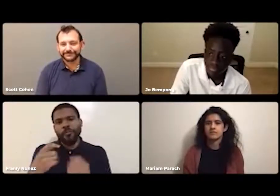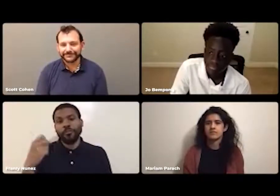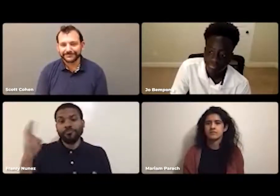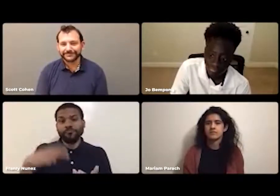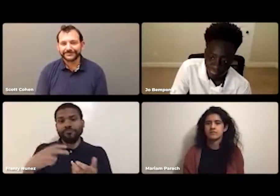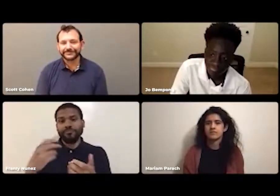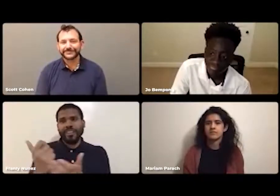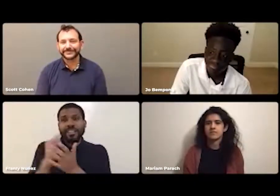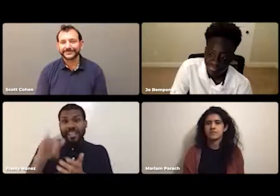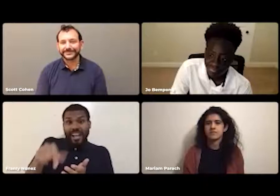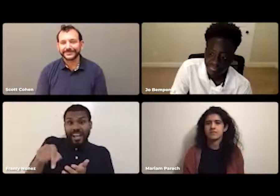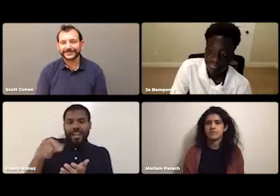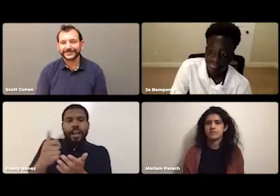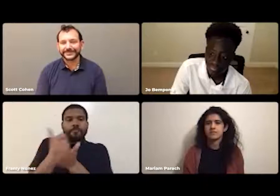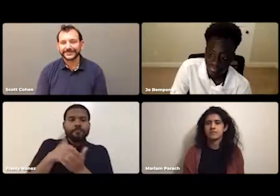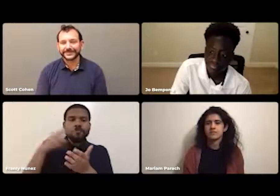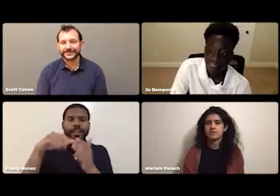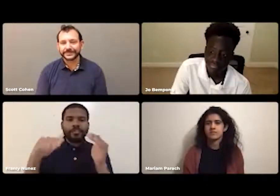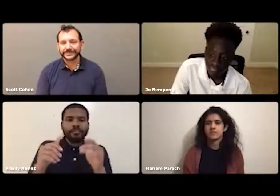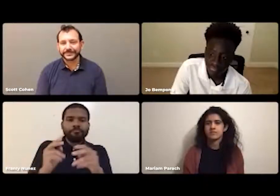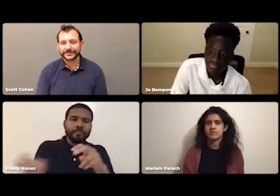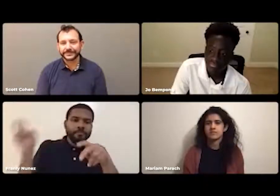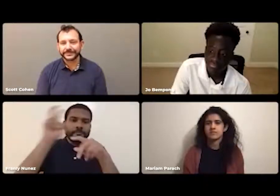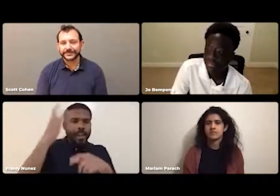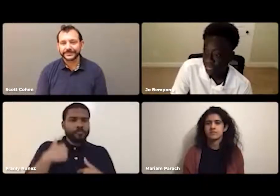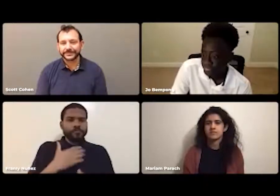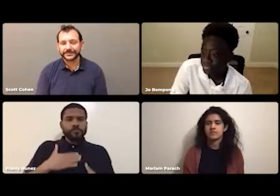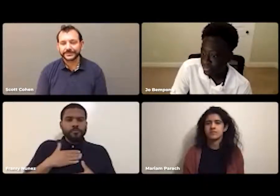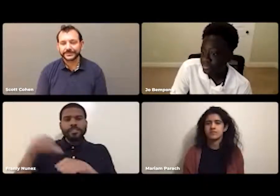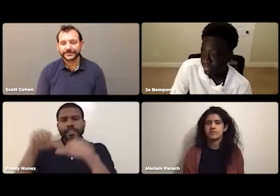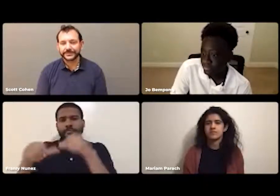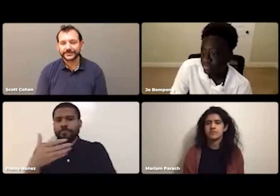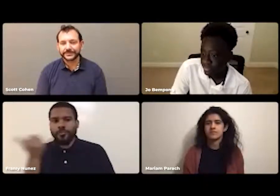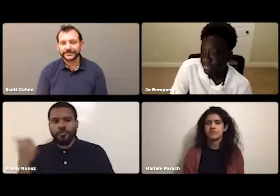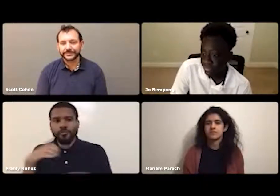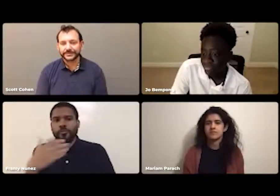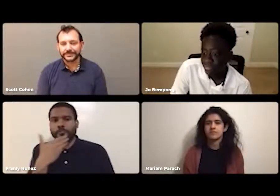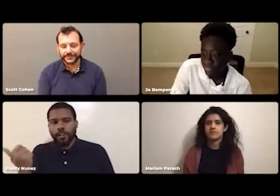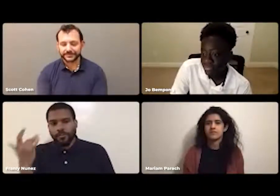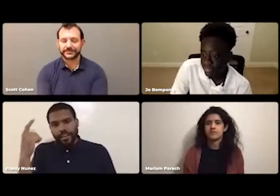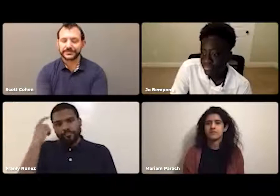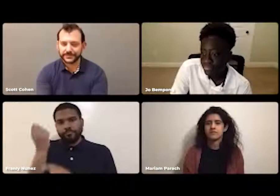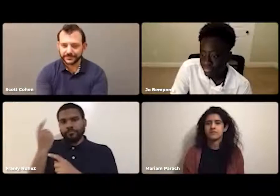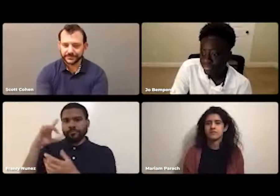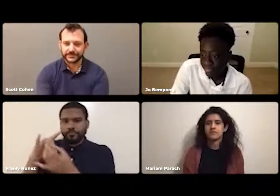After I finished that book, she gave me more books. I kept reading.